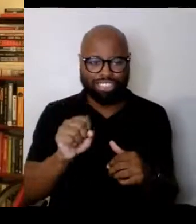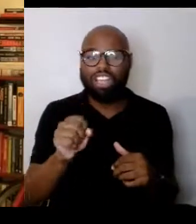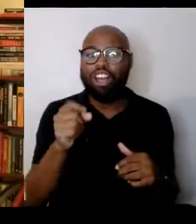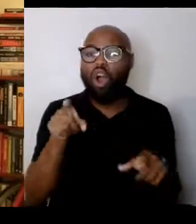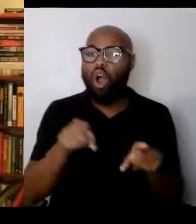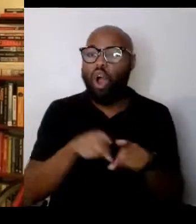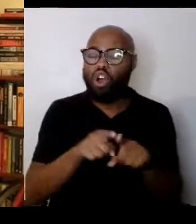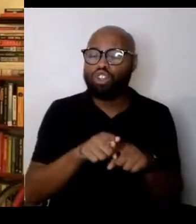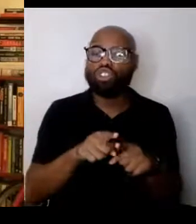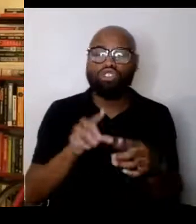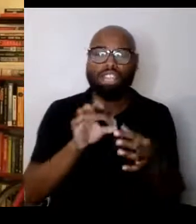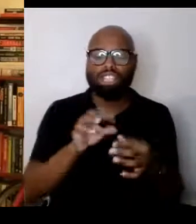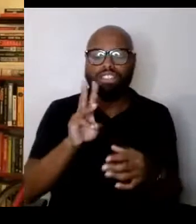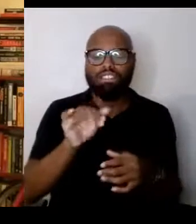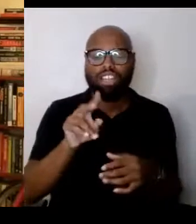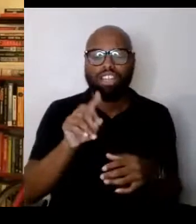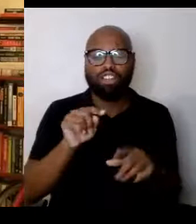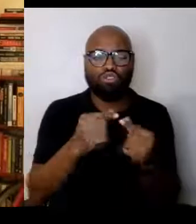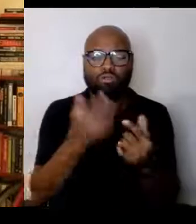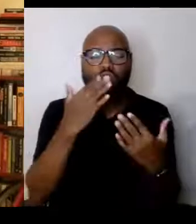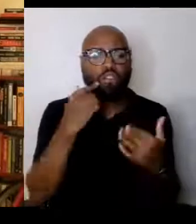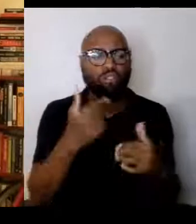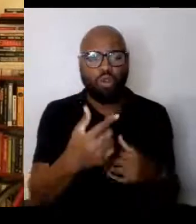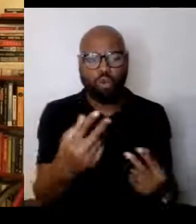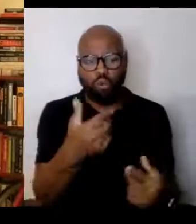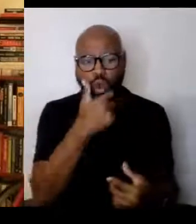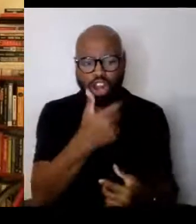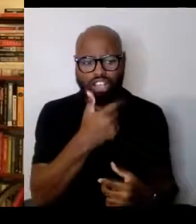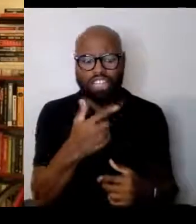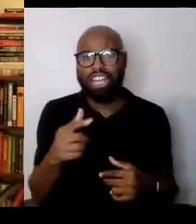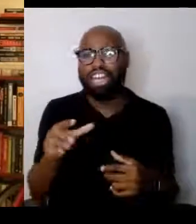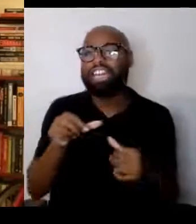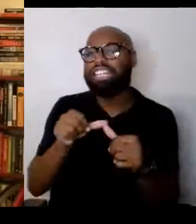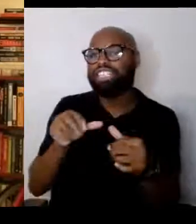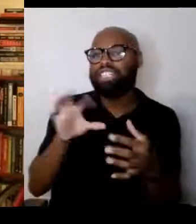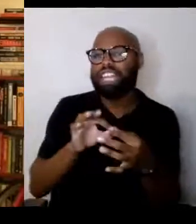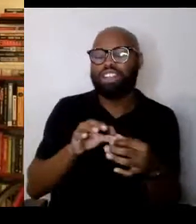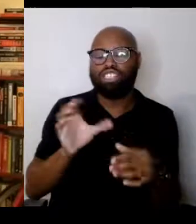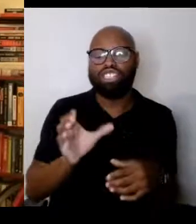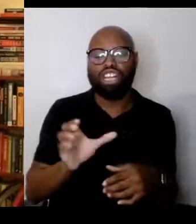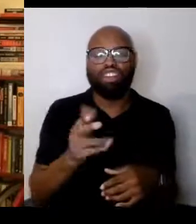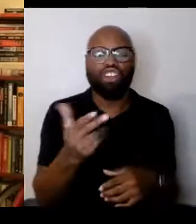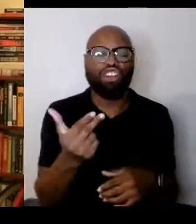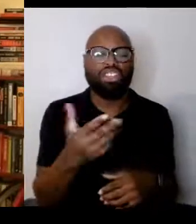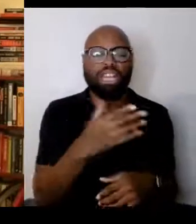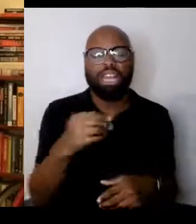and please continue to connect with us on channel 13 and @pbs.org/exploringhate